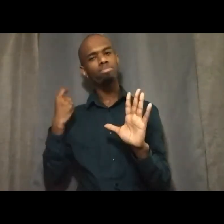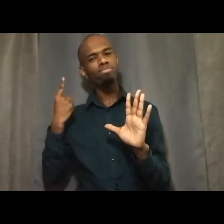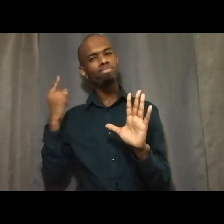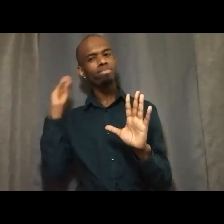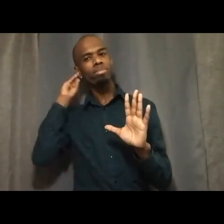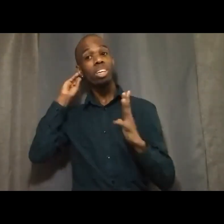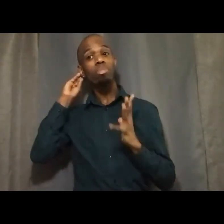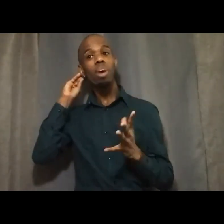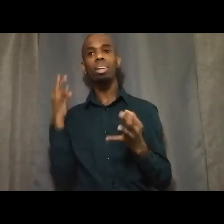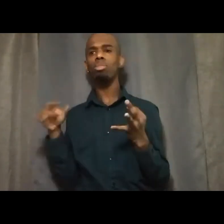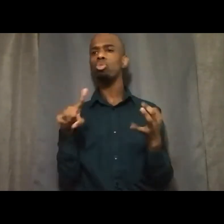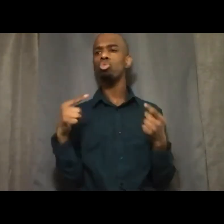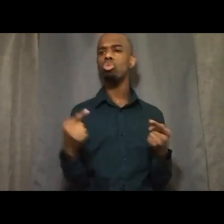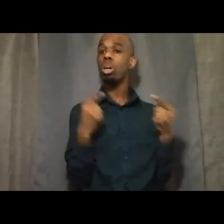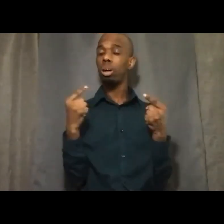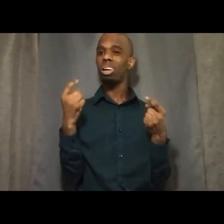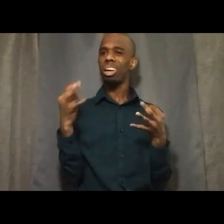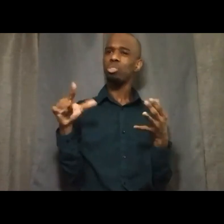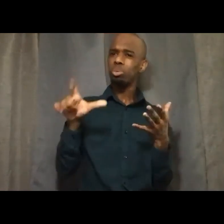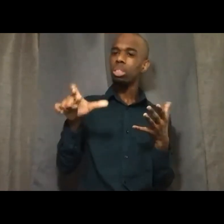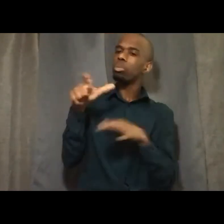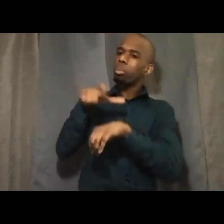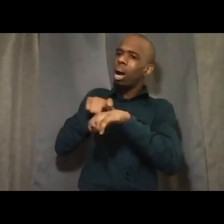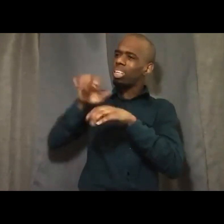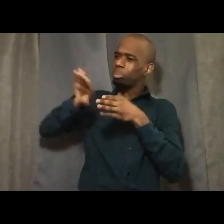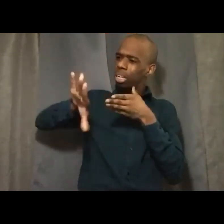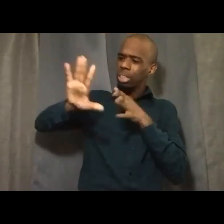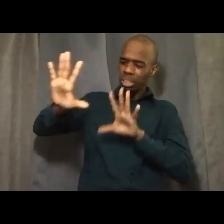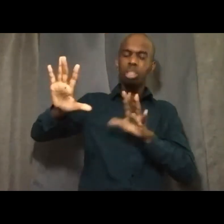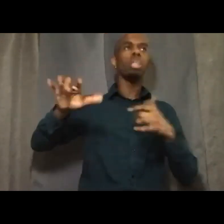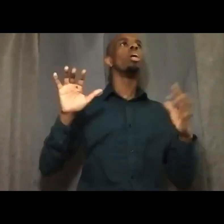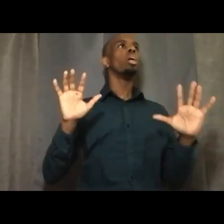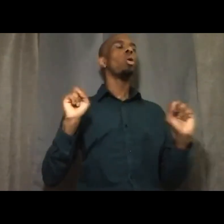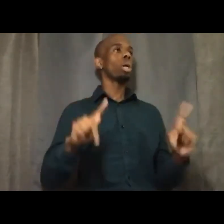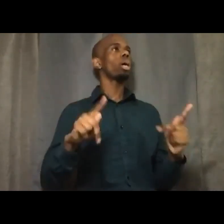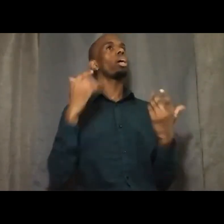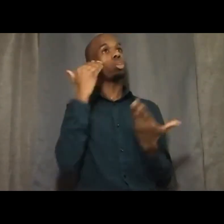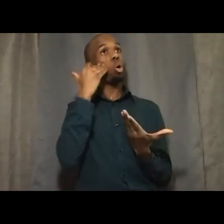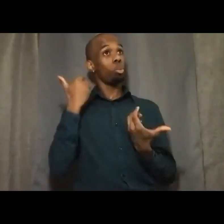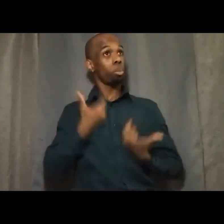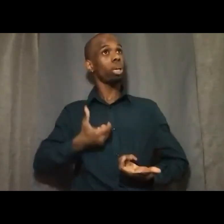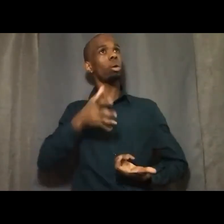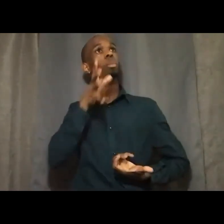And my time doesn't allow me to always eat fresh, healthy home cooked vegan meals.